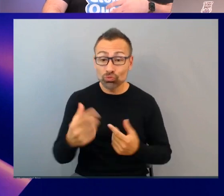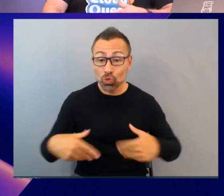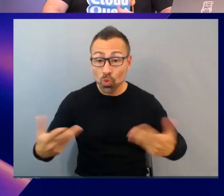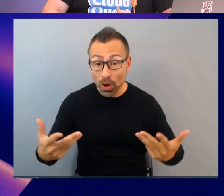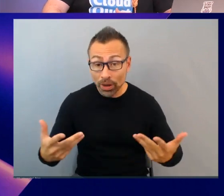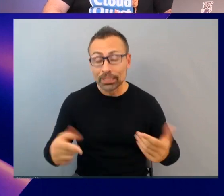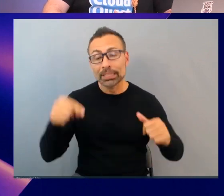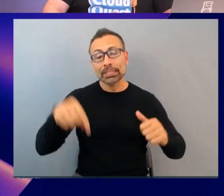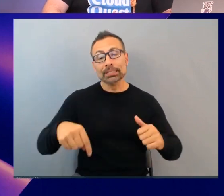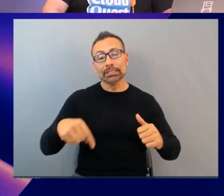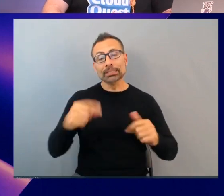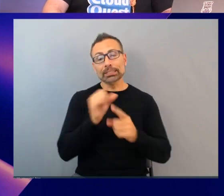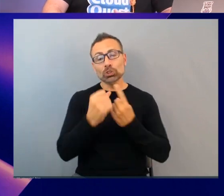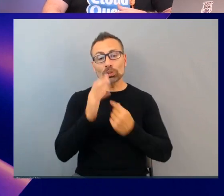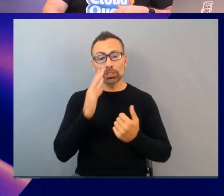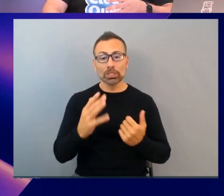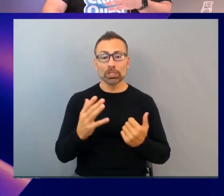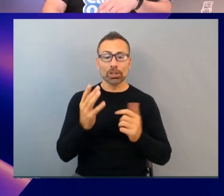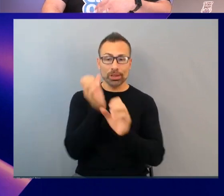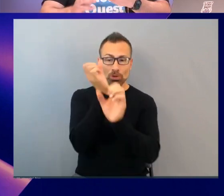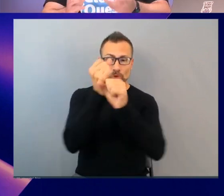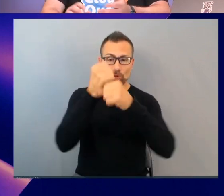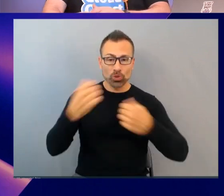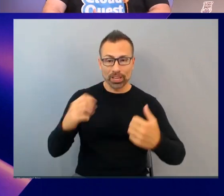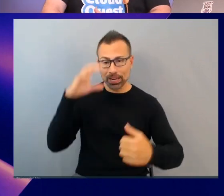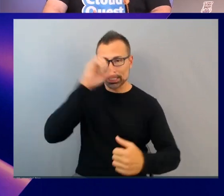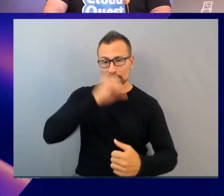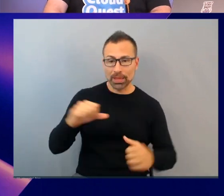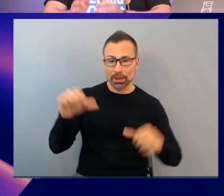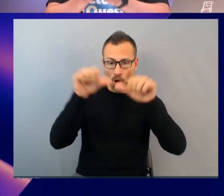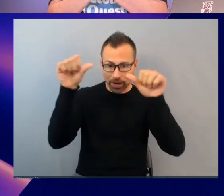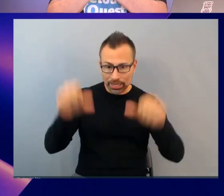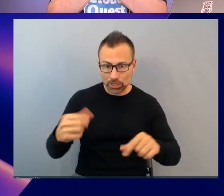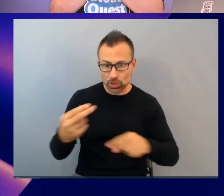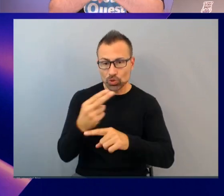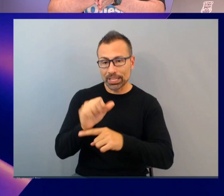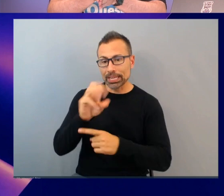of an architecture using the AWS Pricing Calculator, and change an EC2 instance type to better provision,